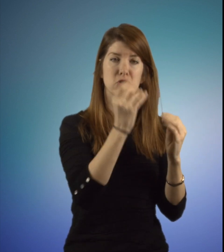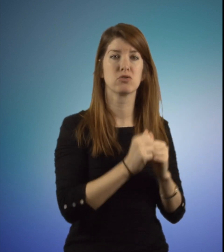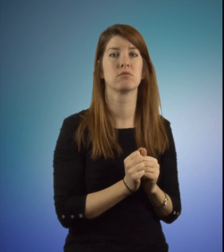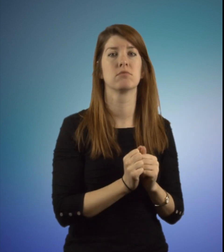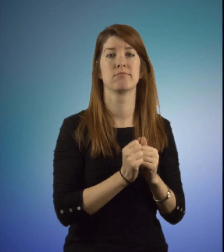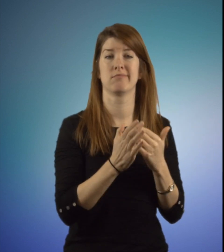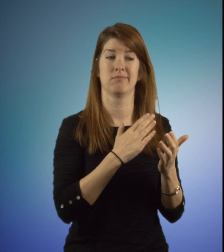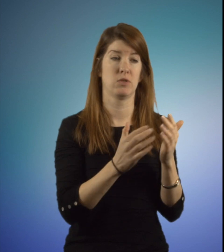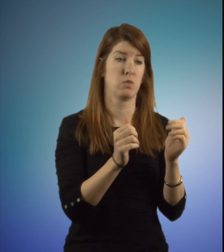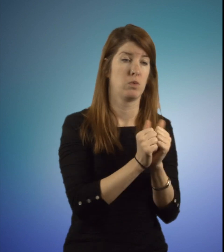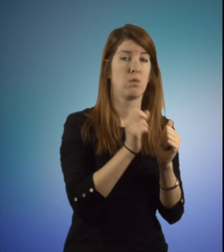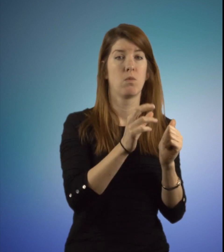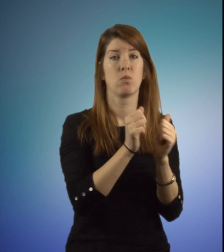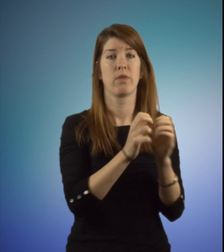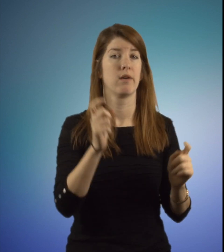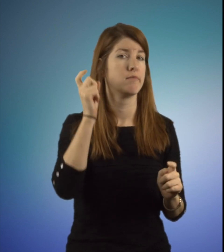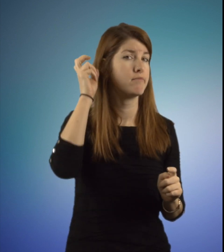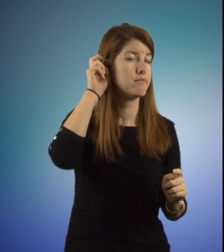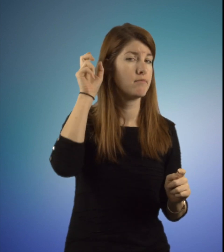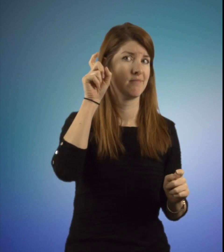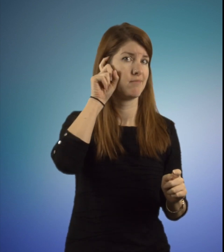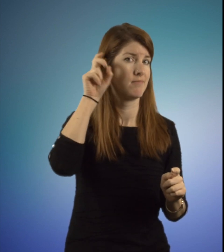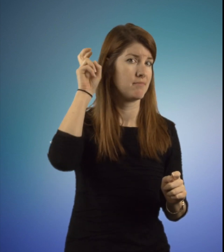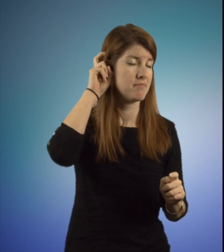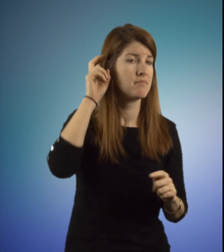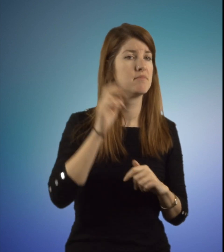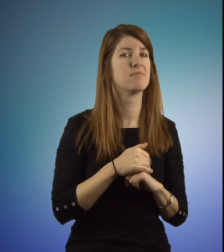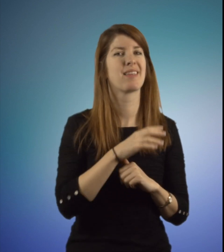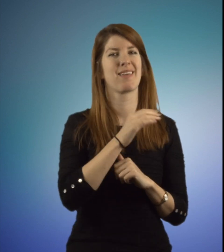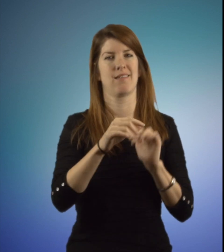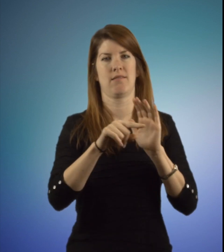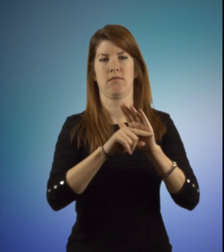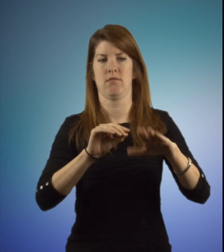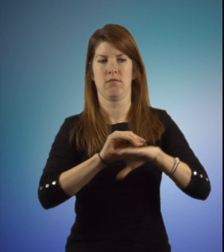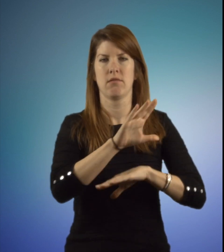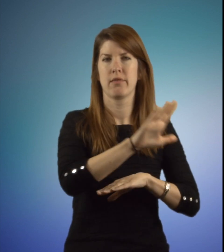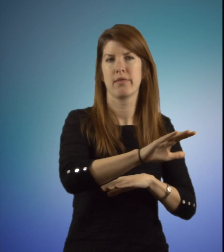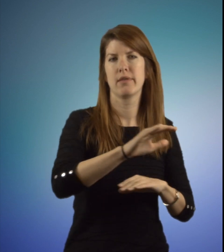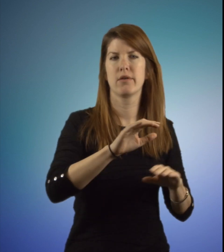or without amplification and it adversely affects a child's educational performance.